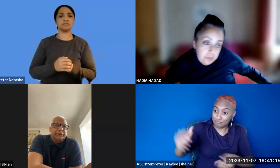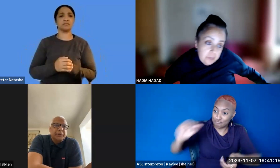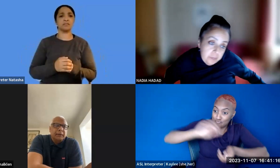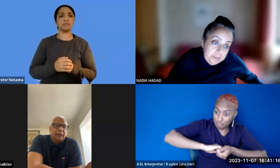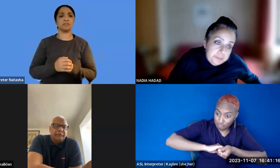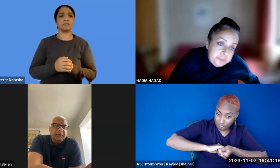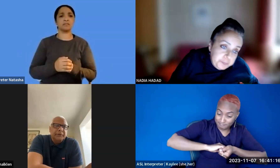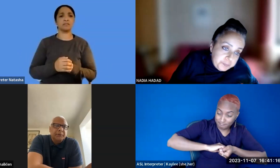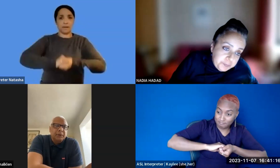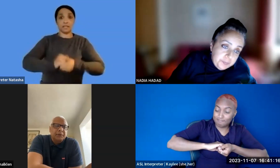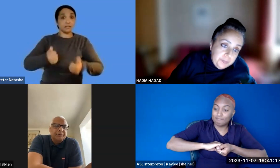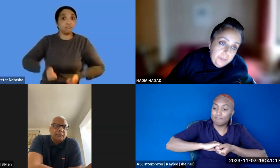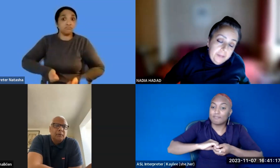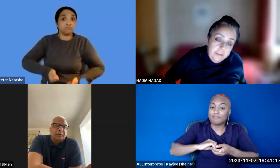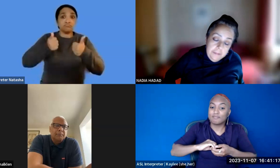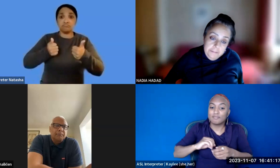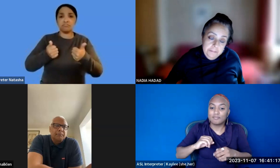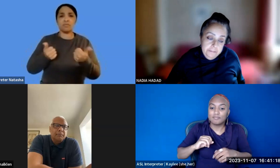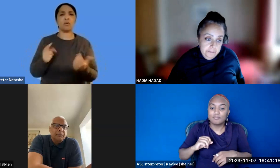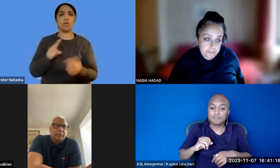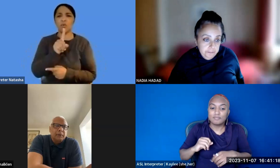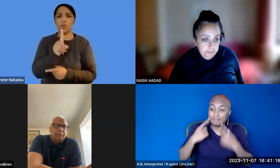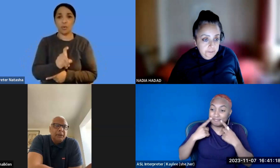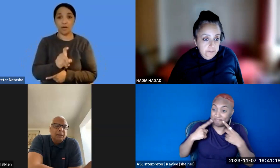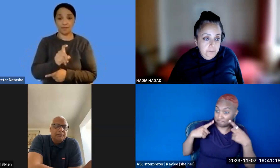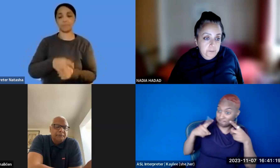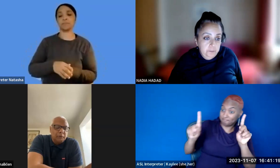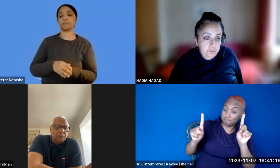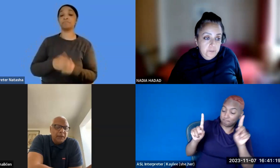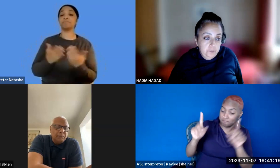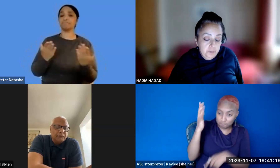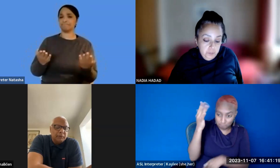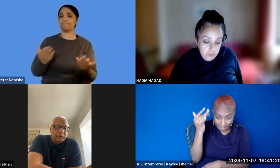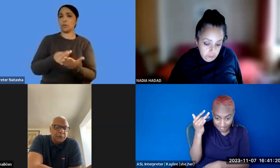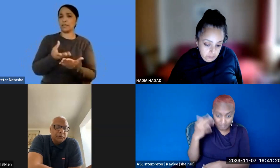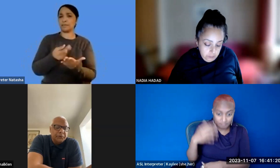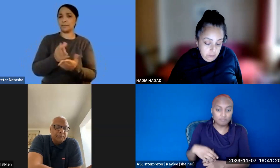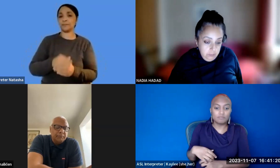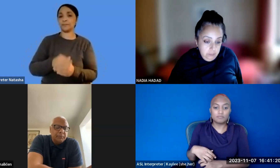is the African Disability Forum being a full-member of the consortium